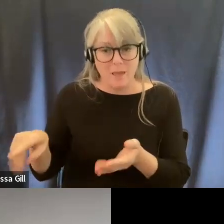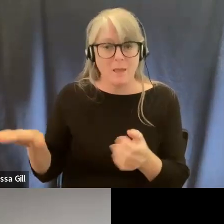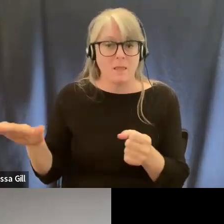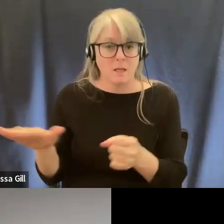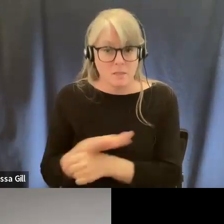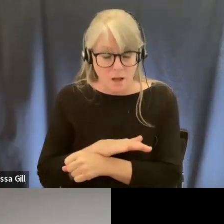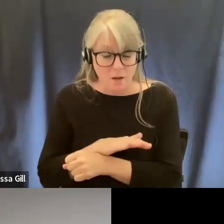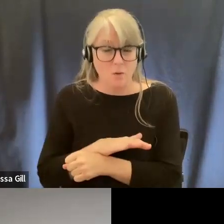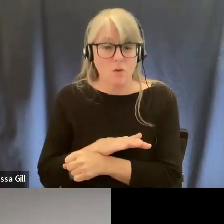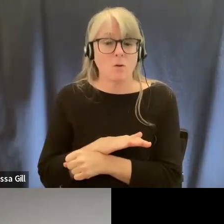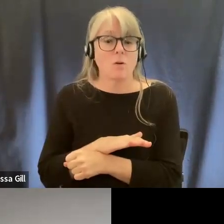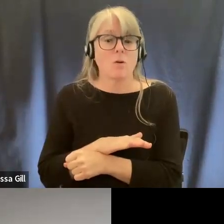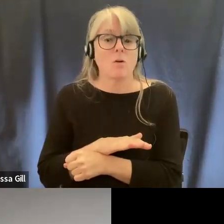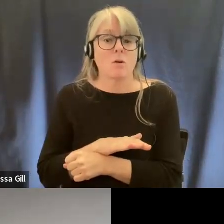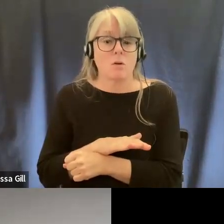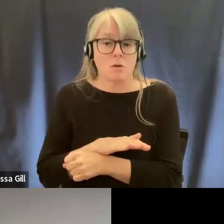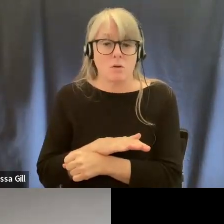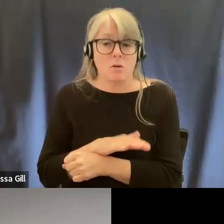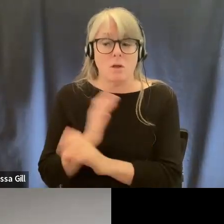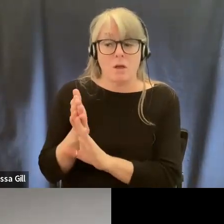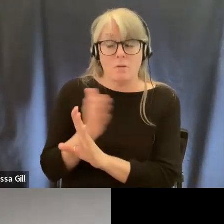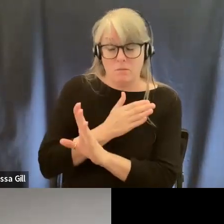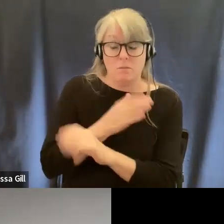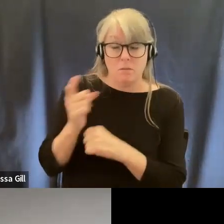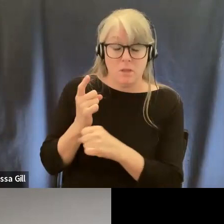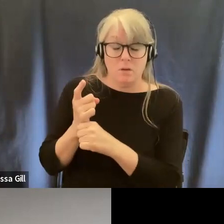Premium upfront. I'm not wearing a few my shirt today. One of the things that I have found that is something I have discussed is the cost burden of our NFIP insurance policies because you do have to pay the entire premium rent and I will look into this for another webinar for a different month.